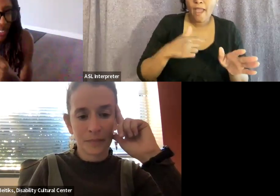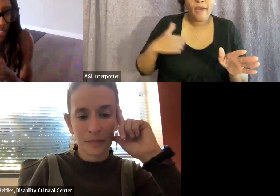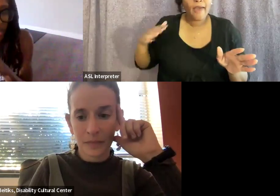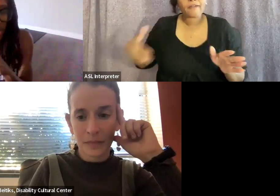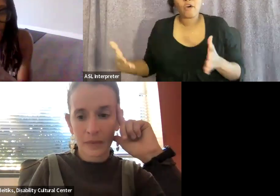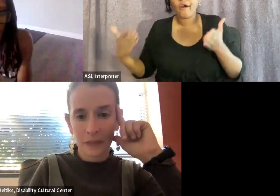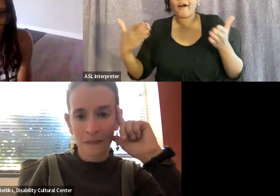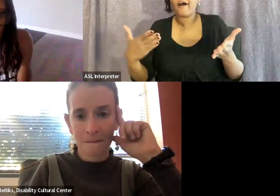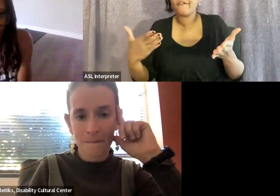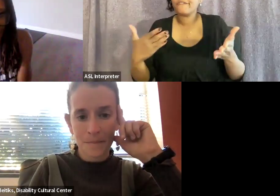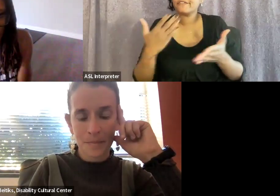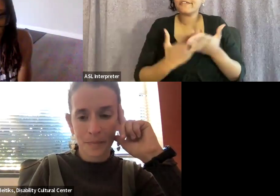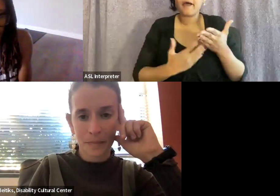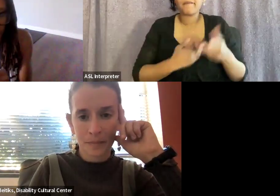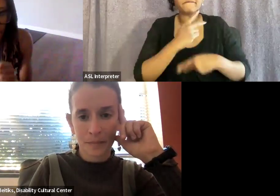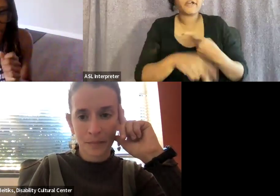again, the chat, you can utilize the chat.